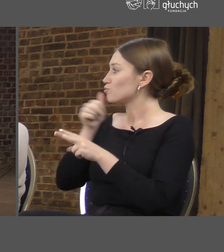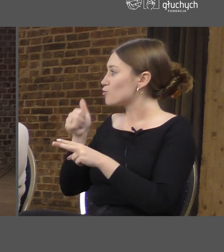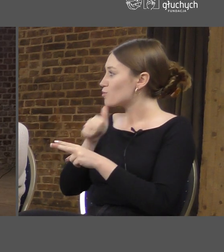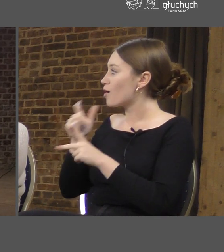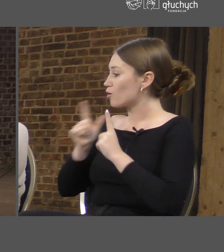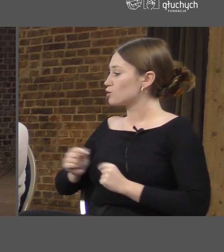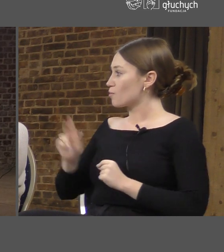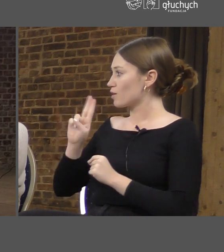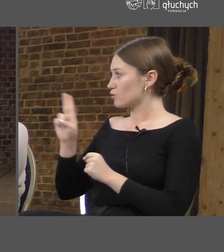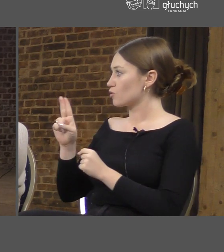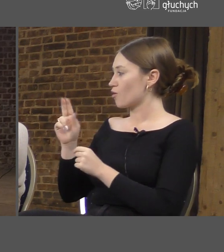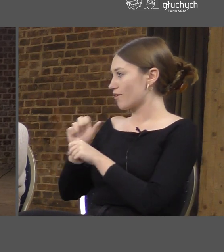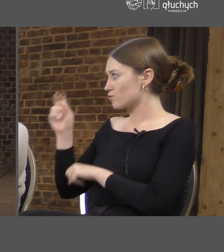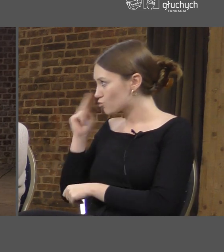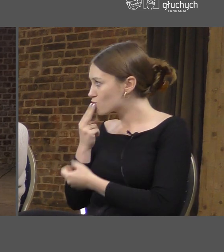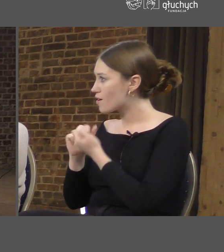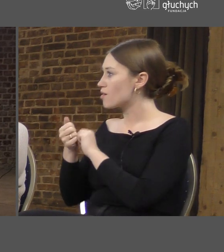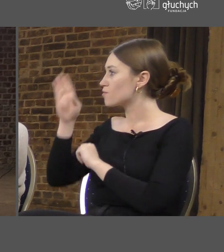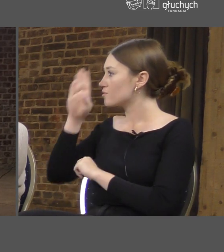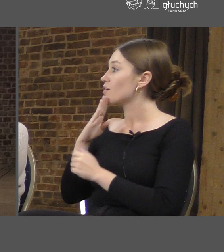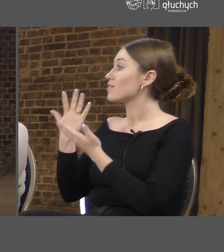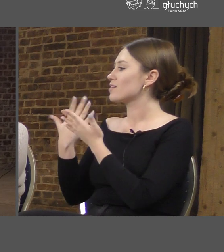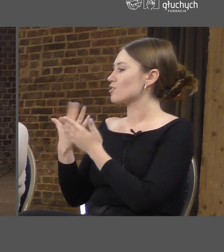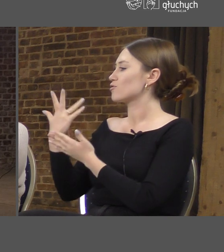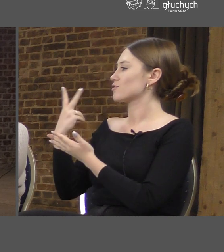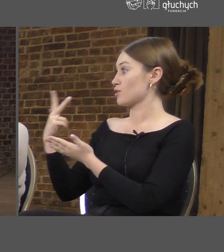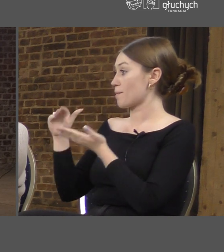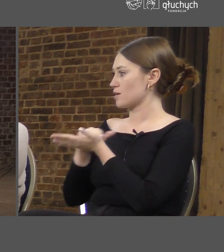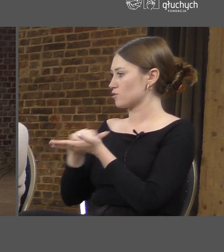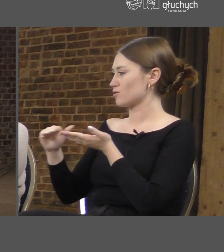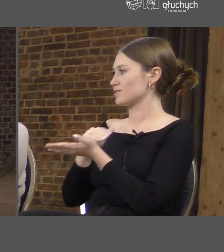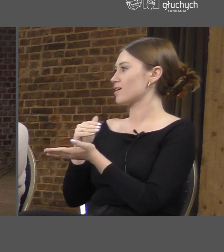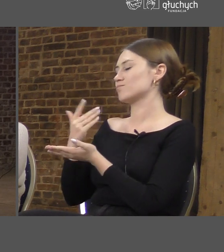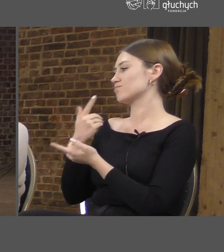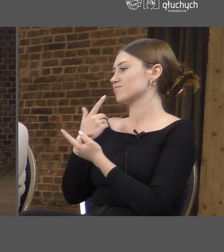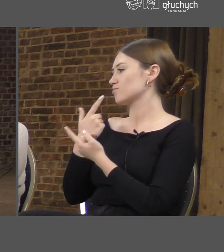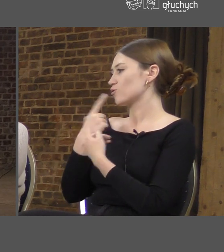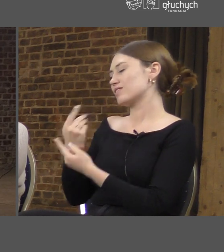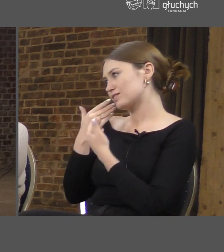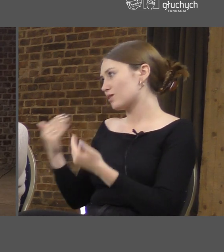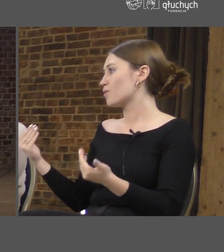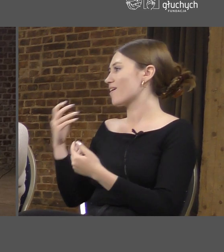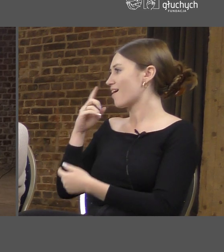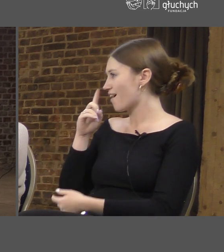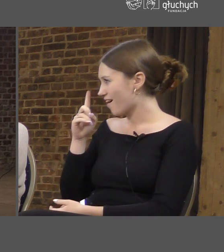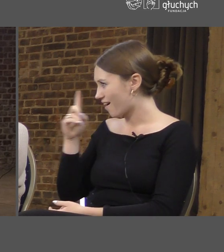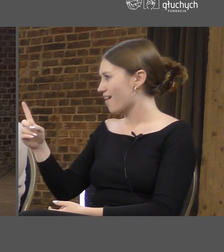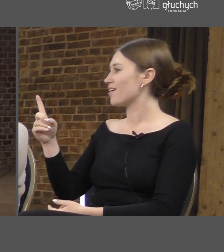persons with hearing impairment, to simply say "Thank you, but...".